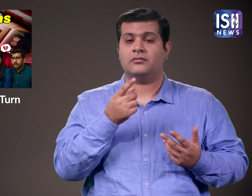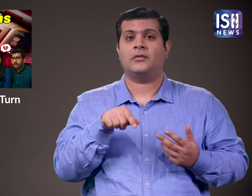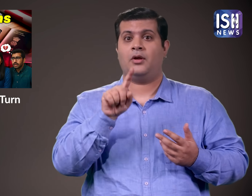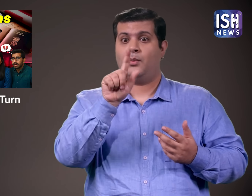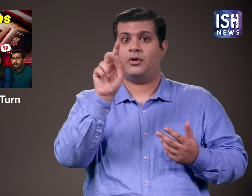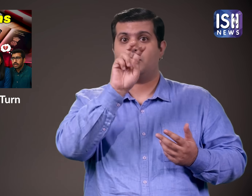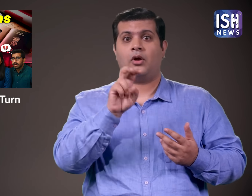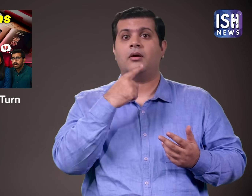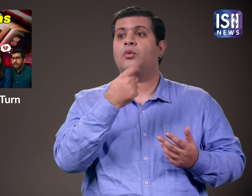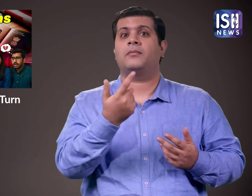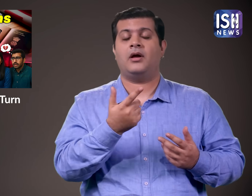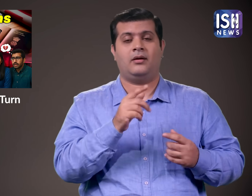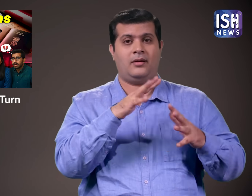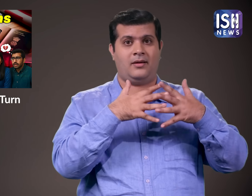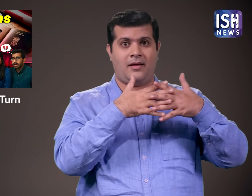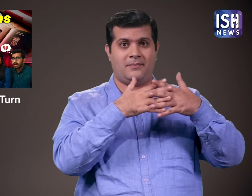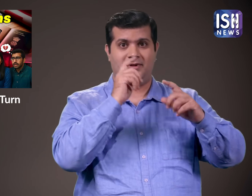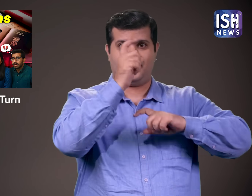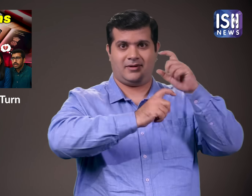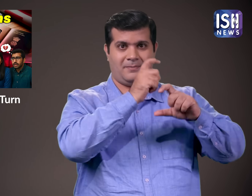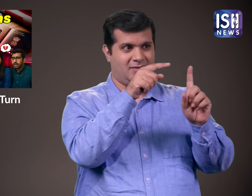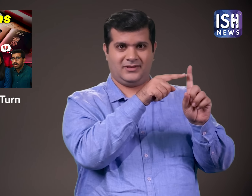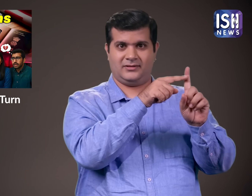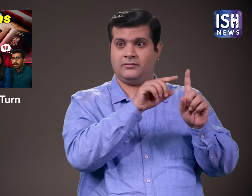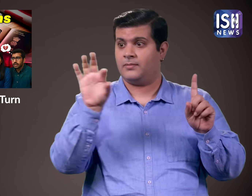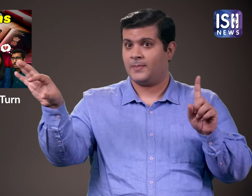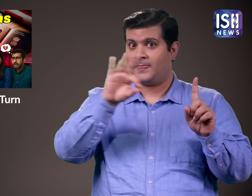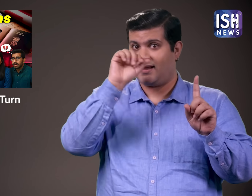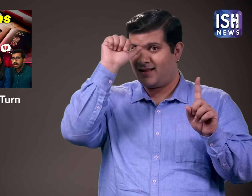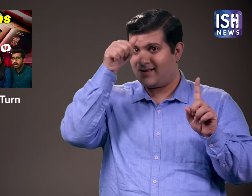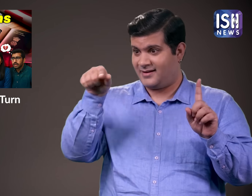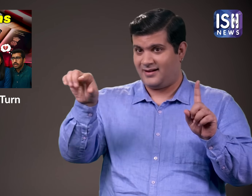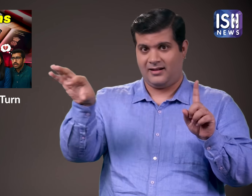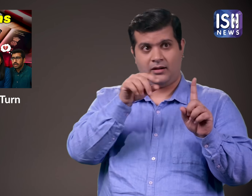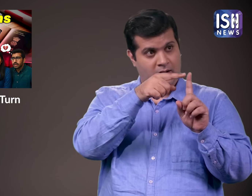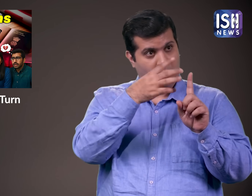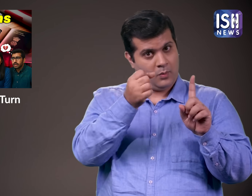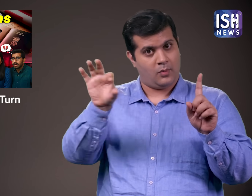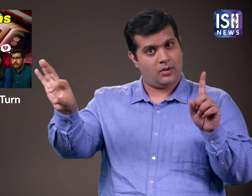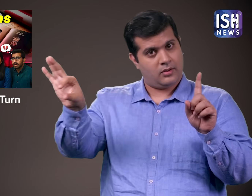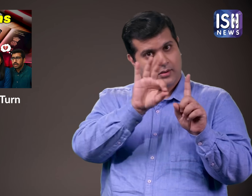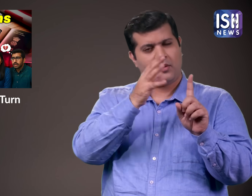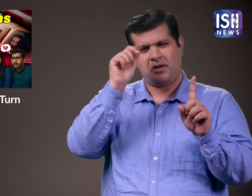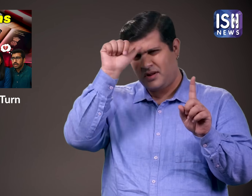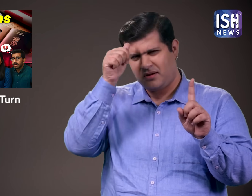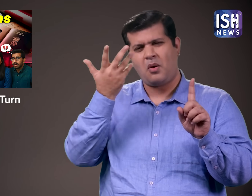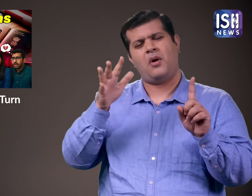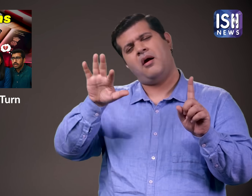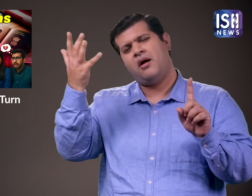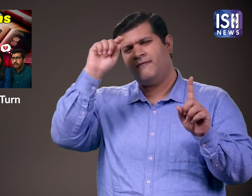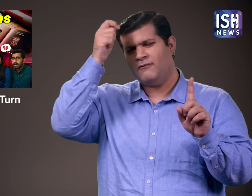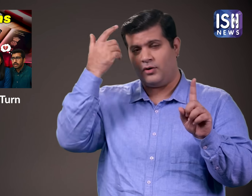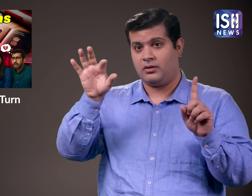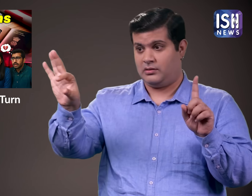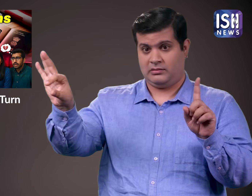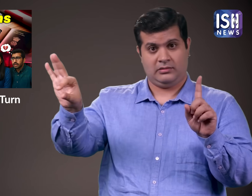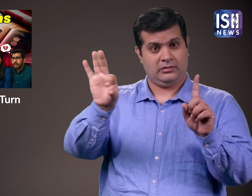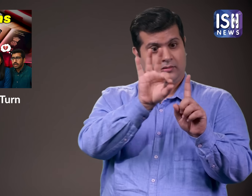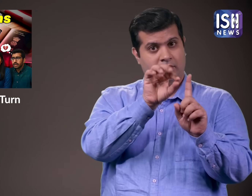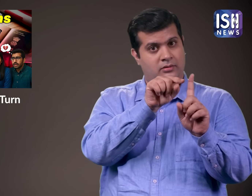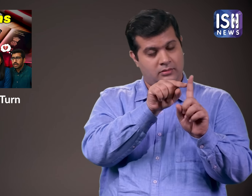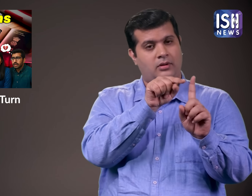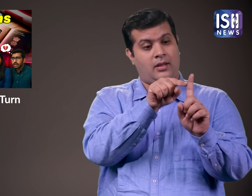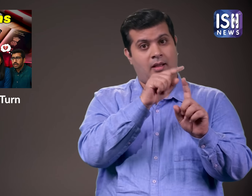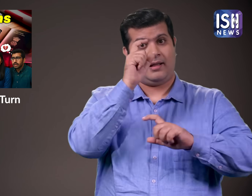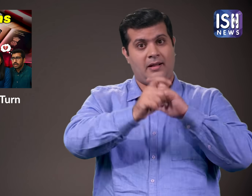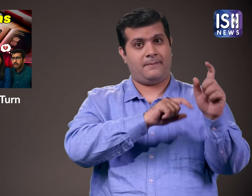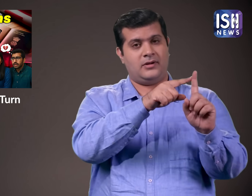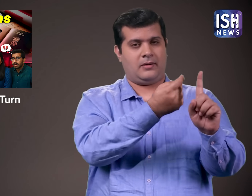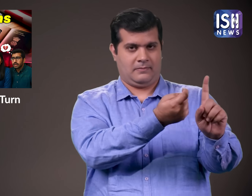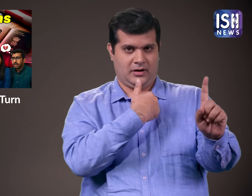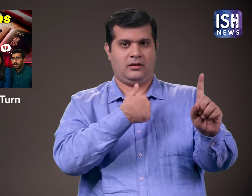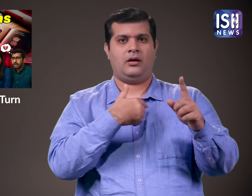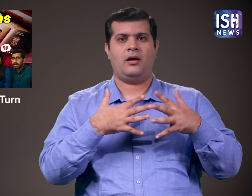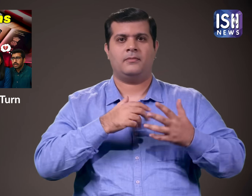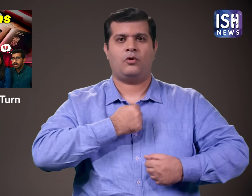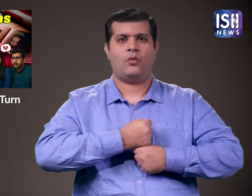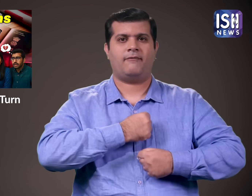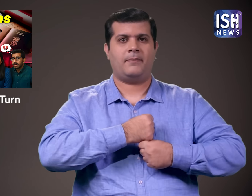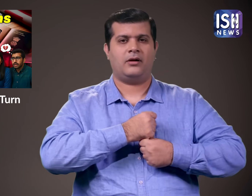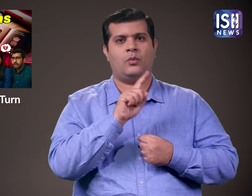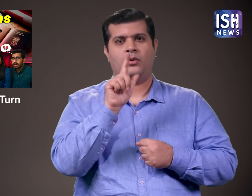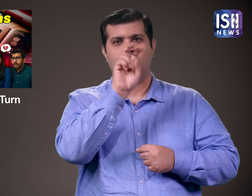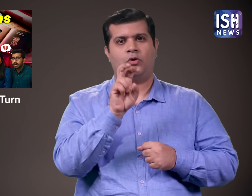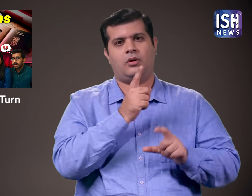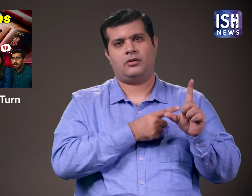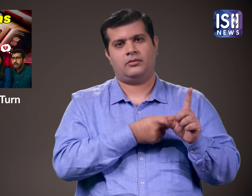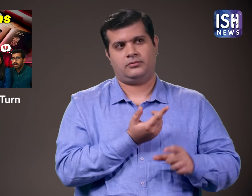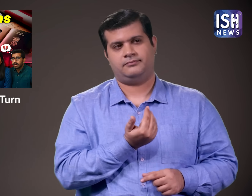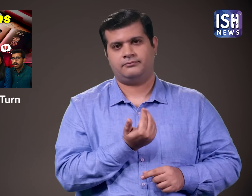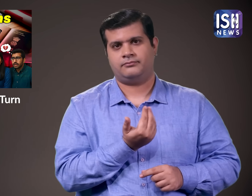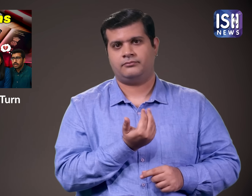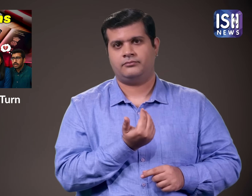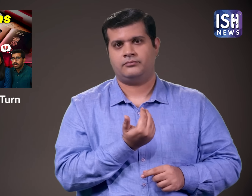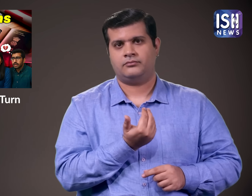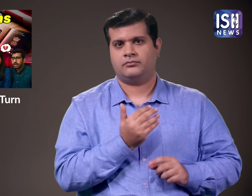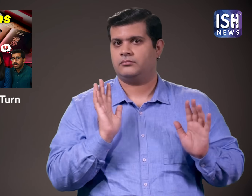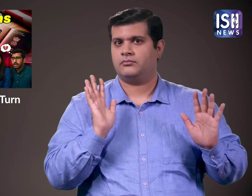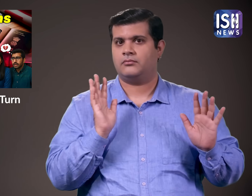The $100,000 fee has to be paid to the government by any company that wants to hire a foreign worker.